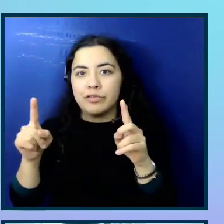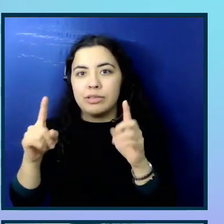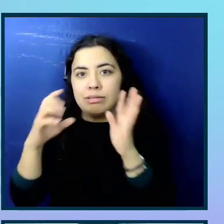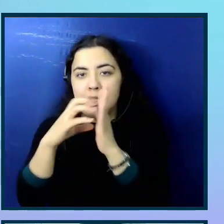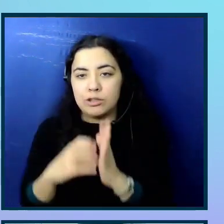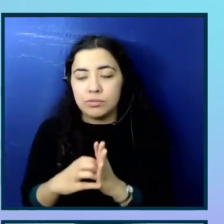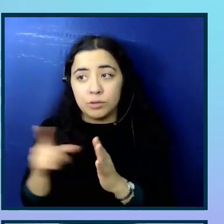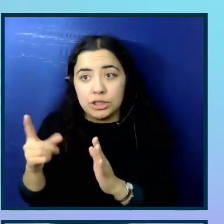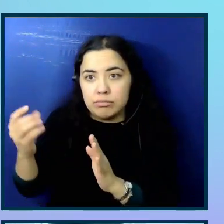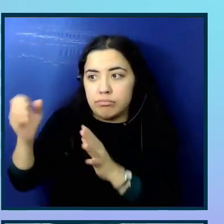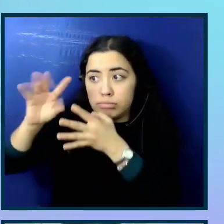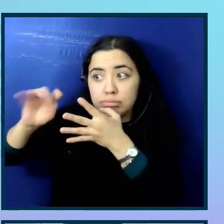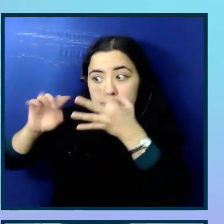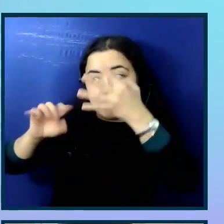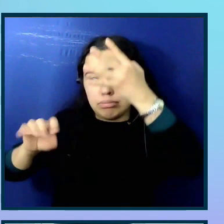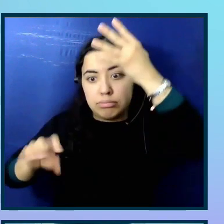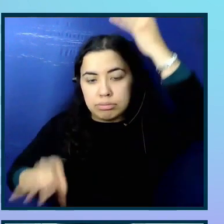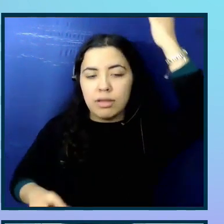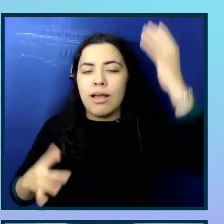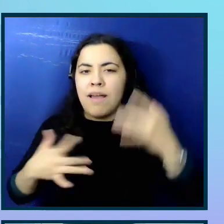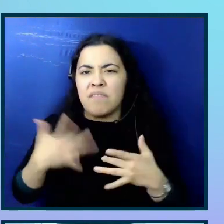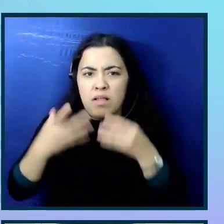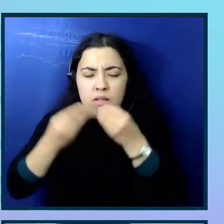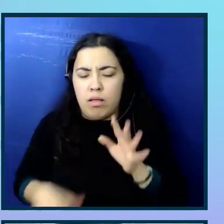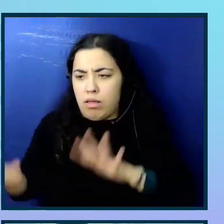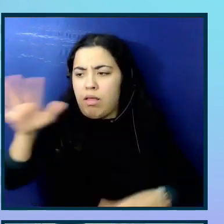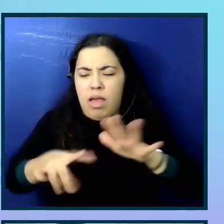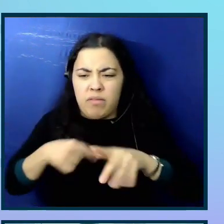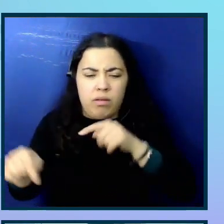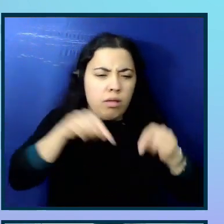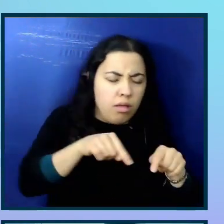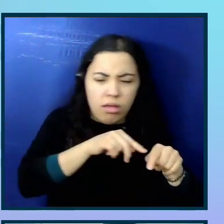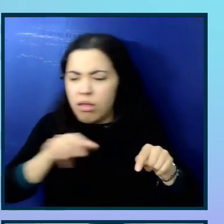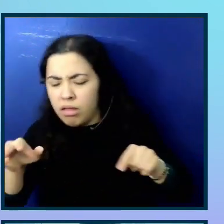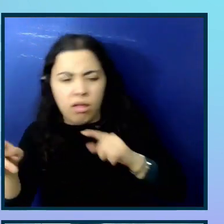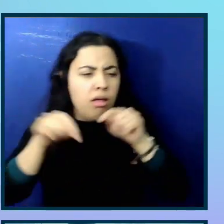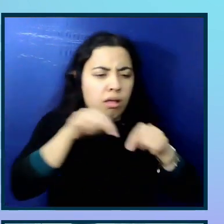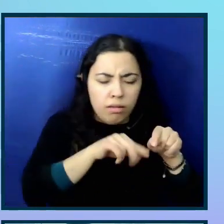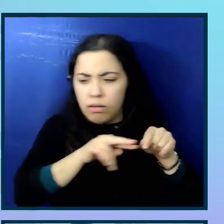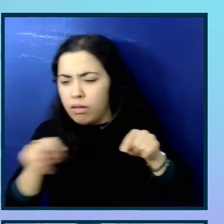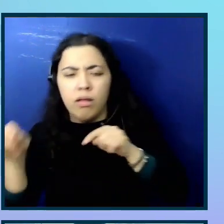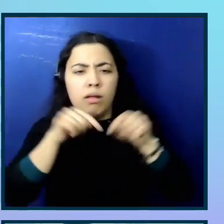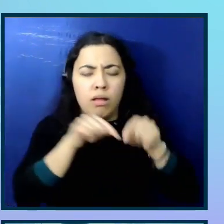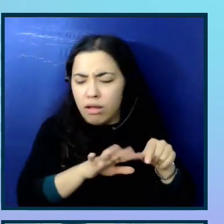It's like a maze. You had to keep backtracking to get where you needed." Super helpful sort of quote from a participant